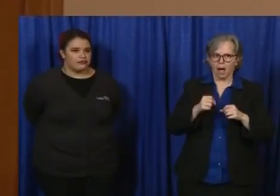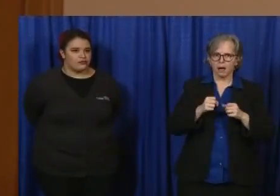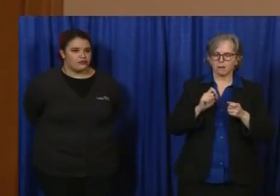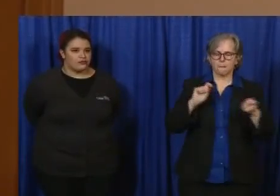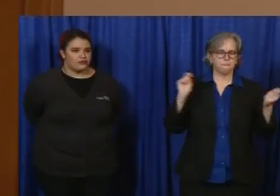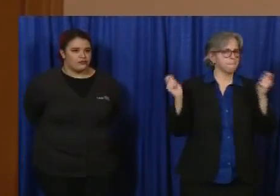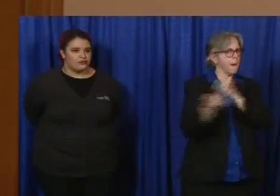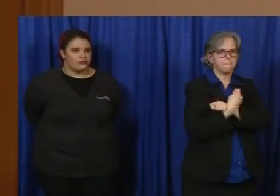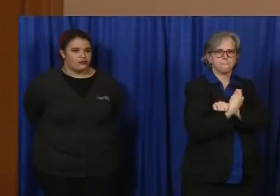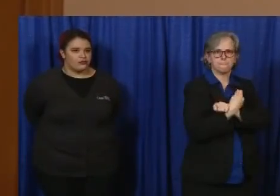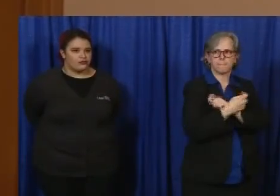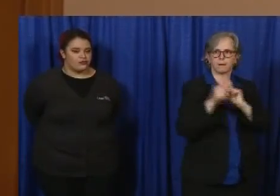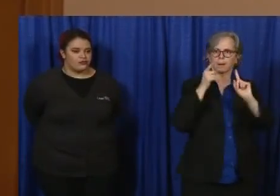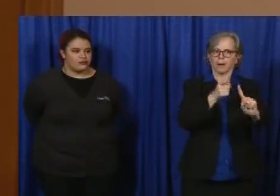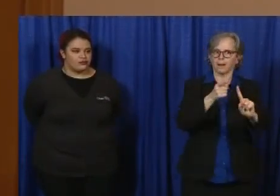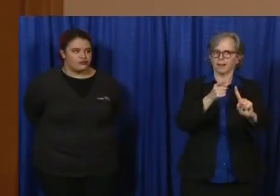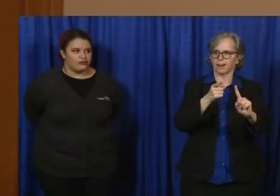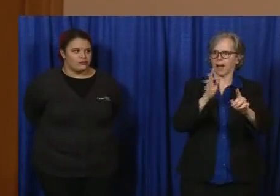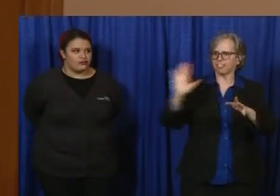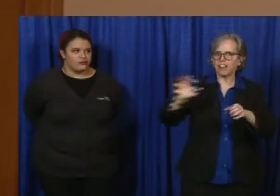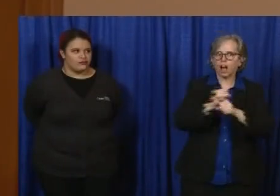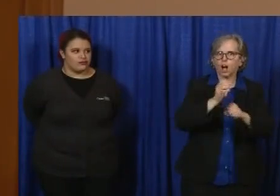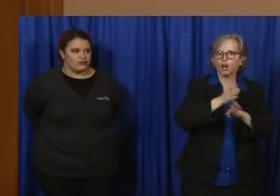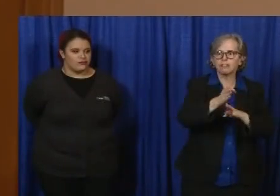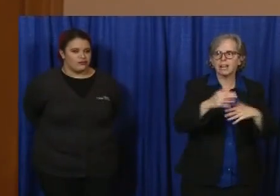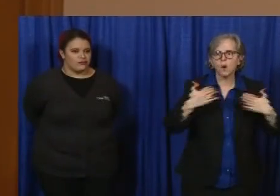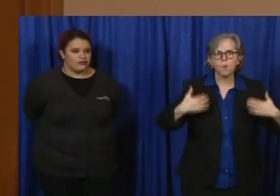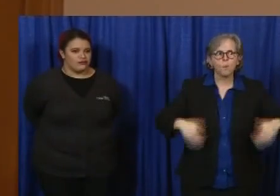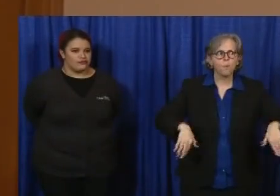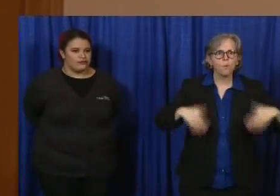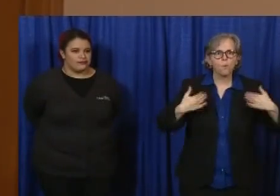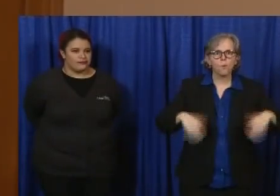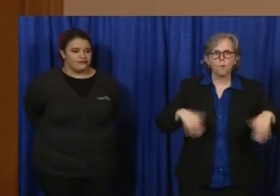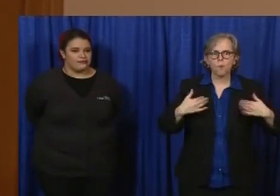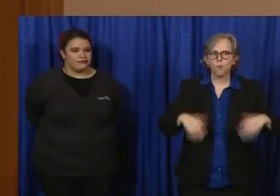AND IT WILL BE A WONDERFUL LEARNING OPPORTUNITY FOR THE PEOPLE WHO ARE TRAINING IN